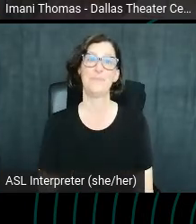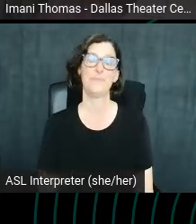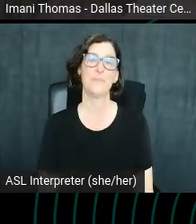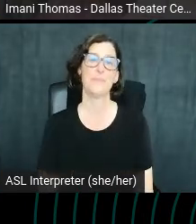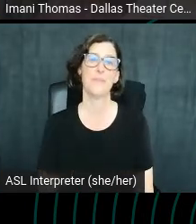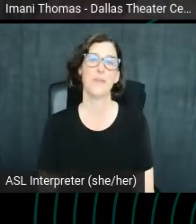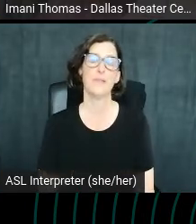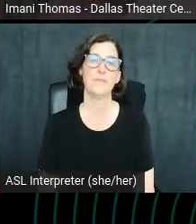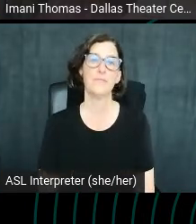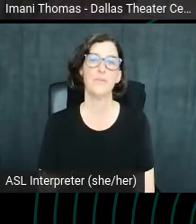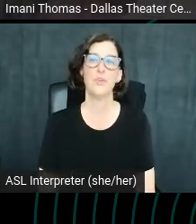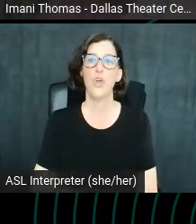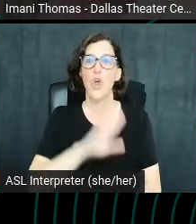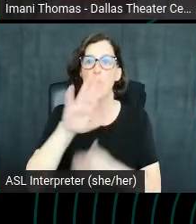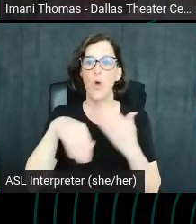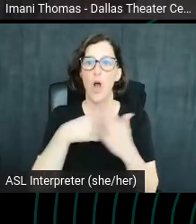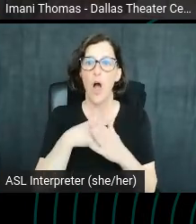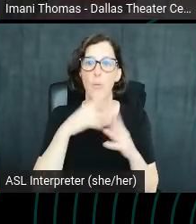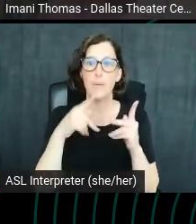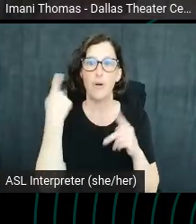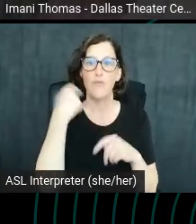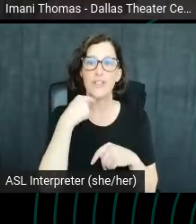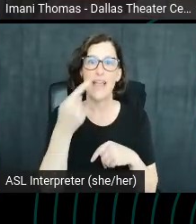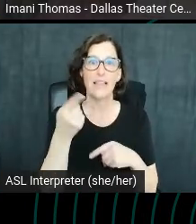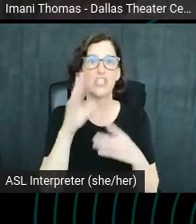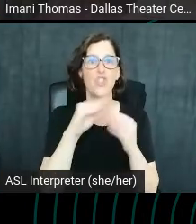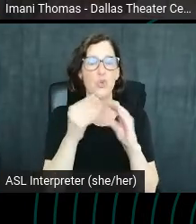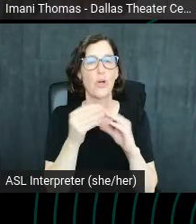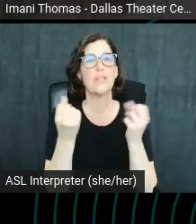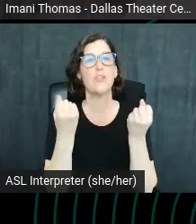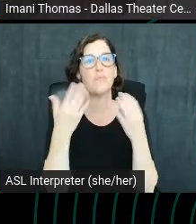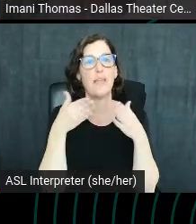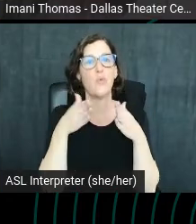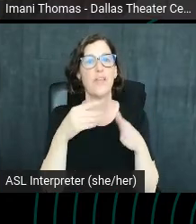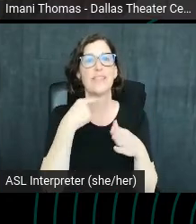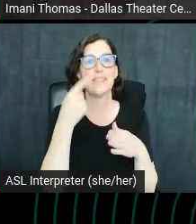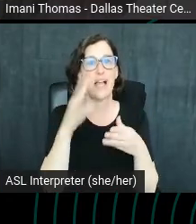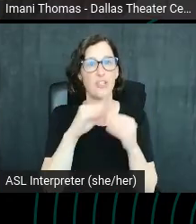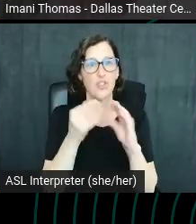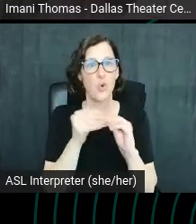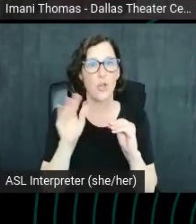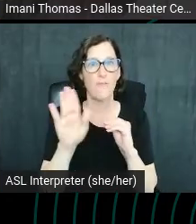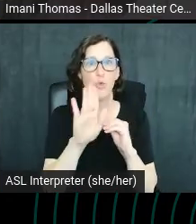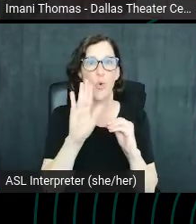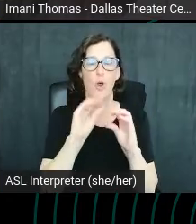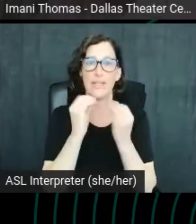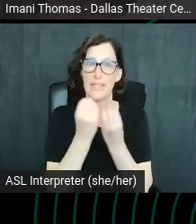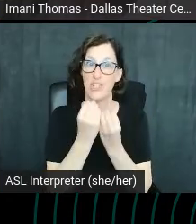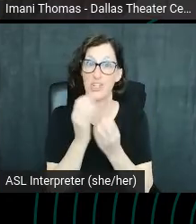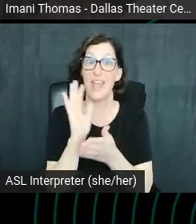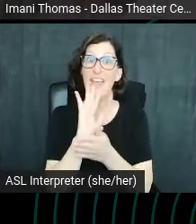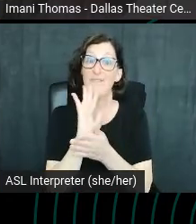We're all storytellers, and there are so many ways to tell the story of your organization. Video is a big one, and it's not so scary.